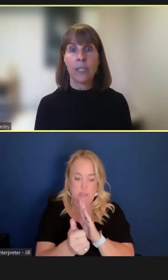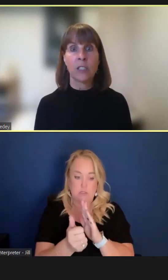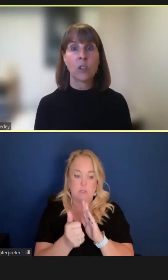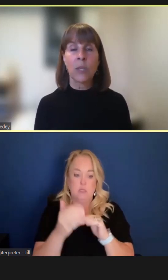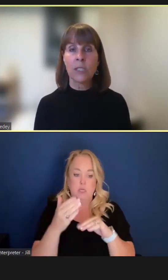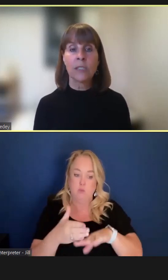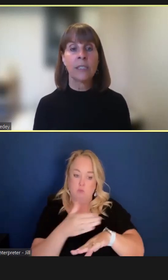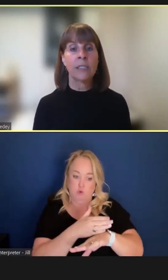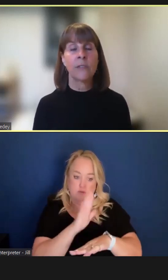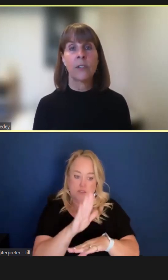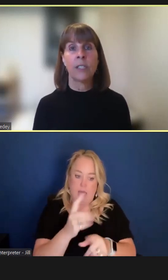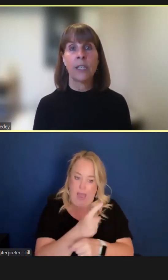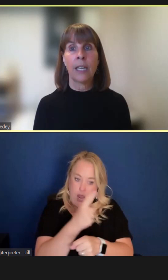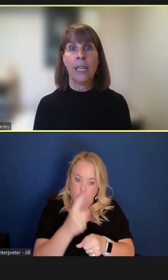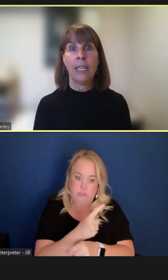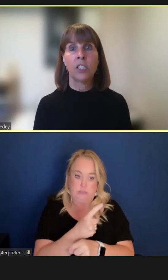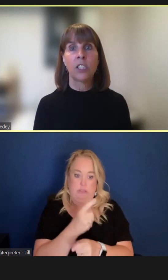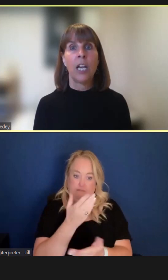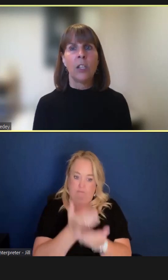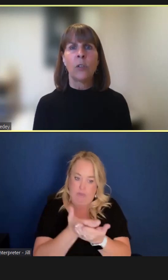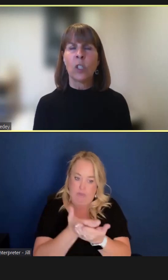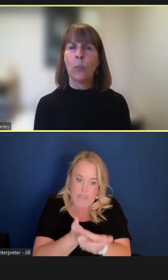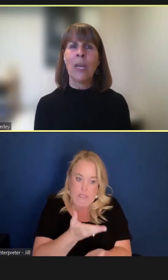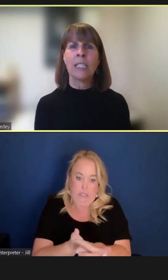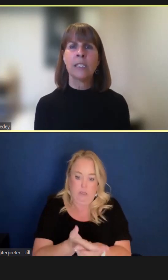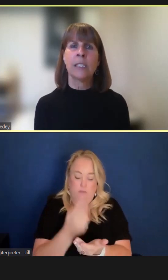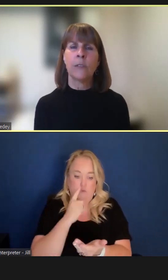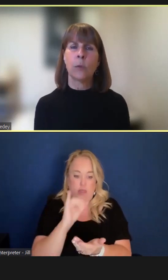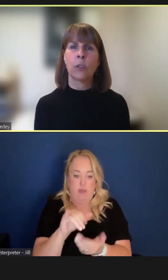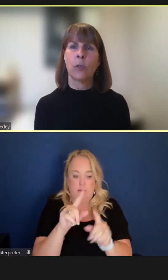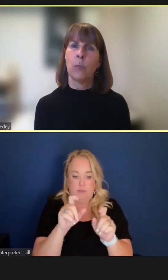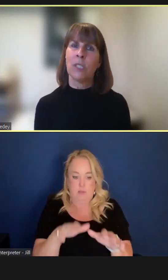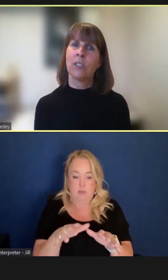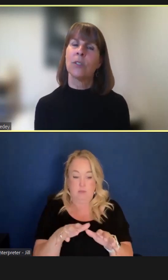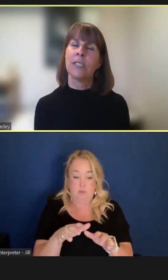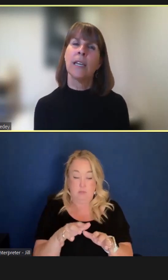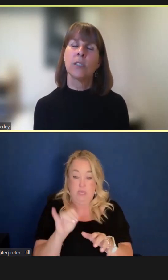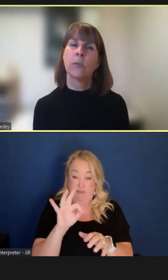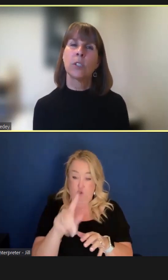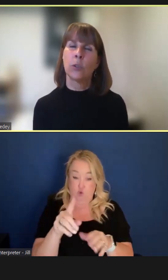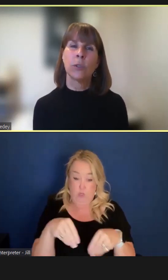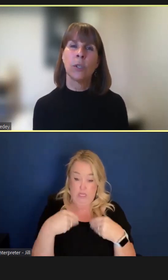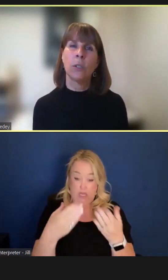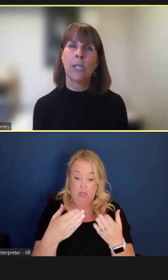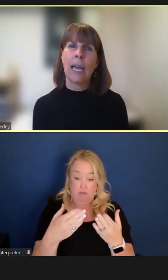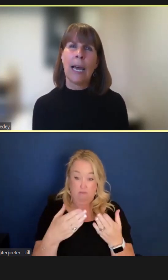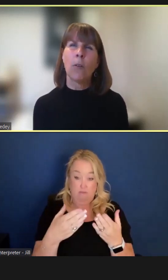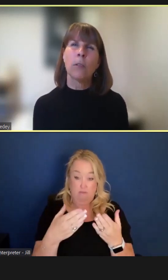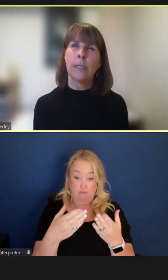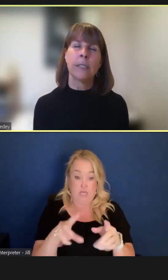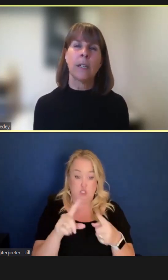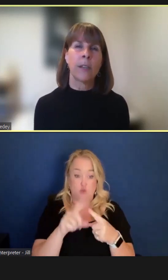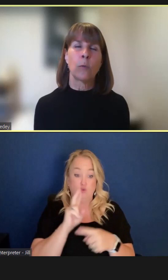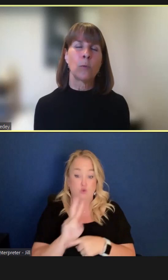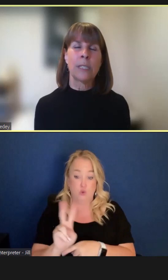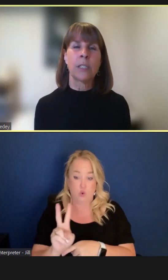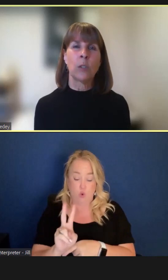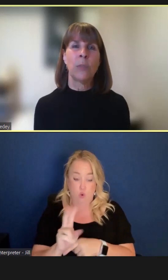especially at this very young age you can imagine that if you were to administer a test to a 2-year-old How likely are they really going to be to